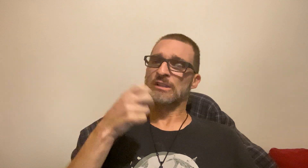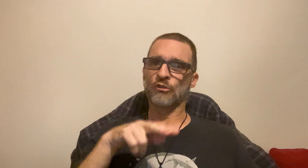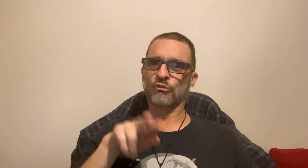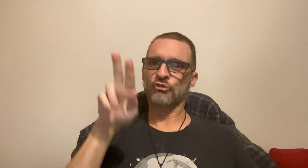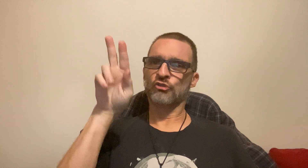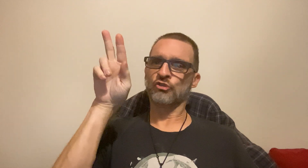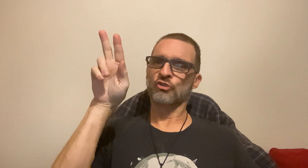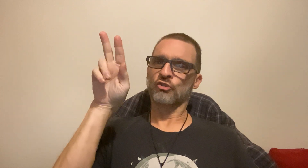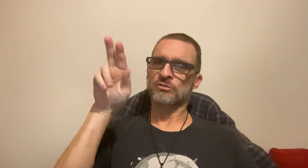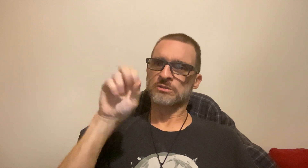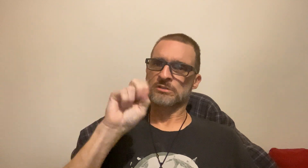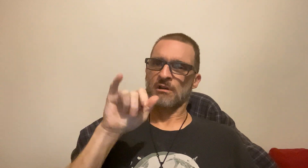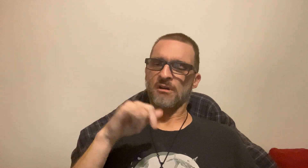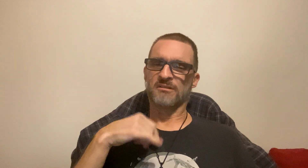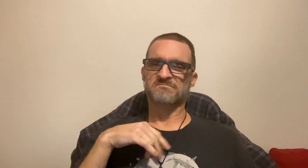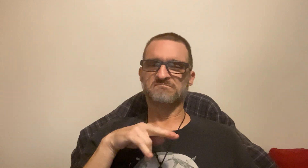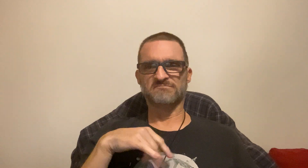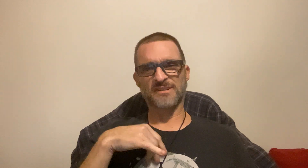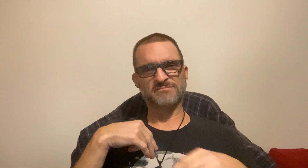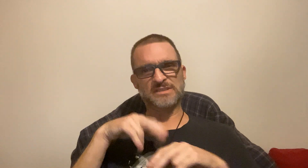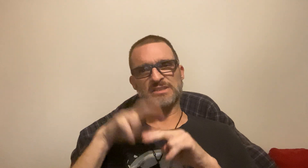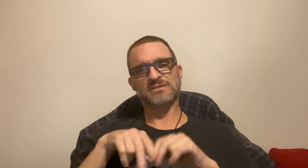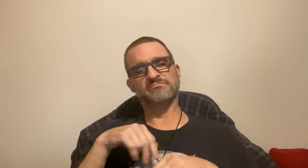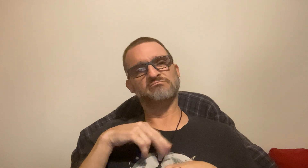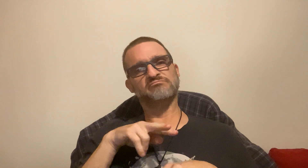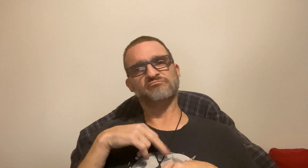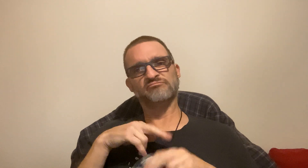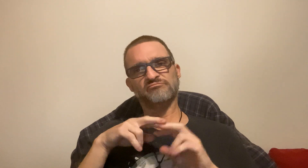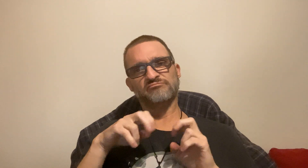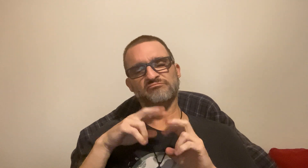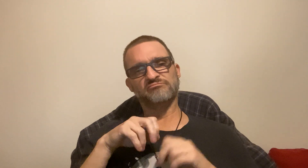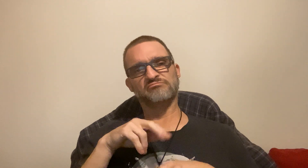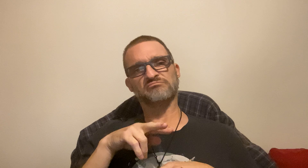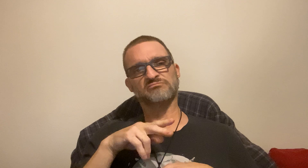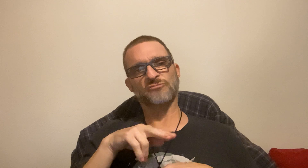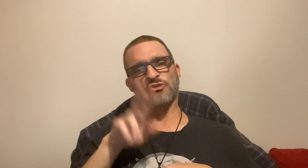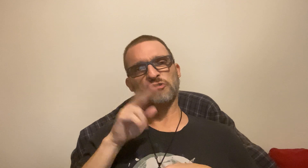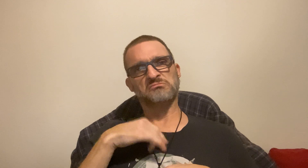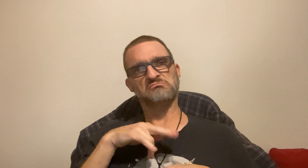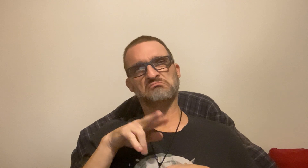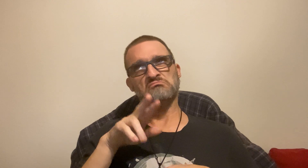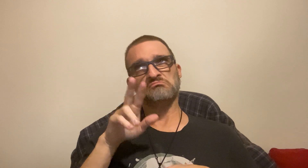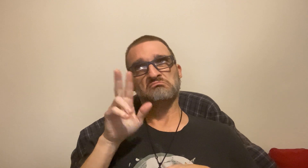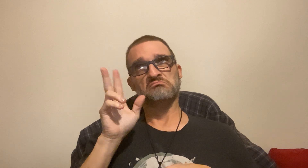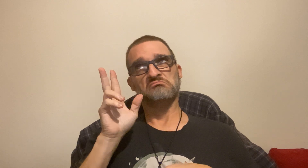He looked at me then looked up at the sky. I was sitting and looking at him wondering